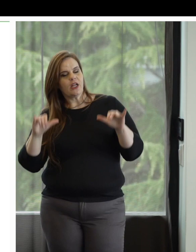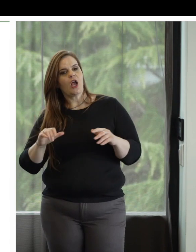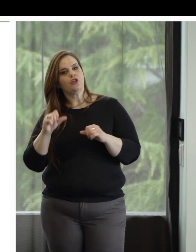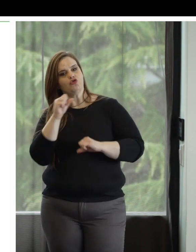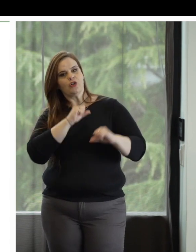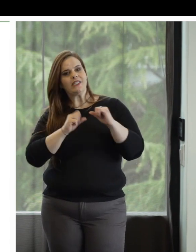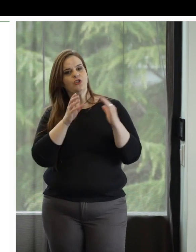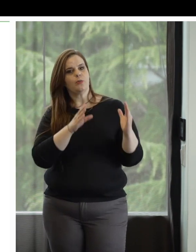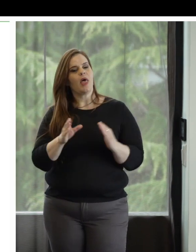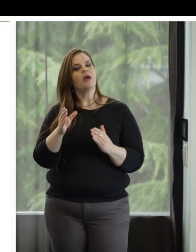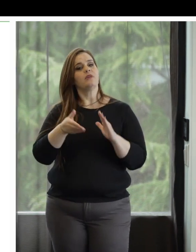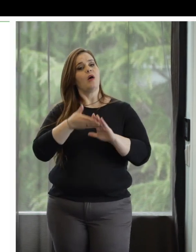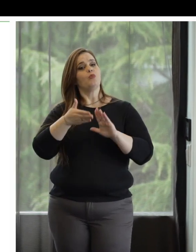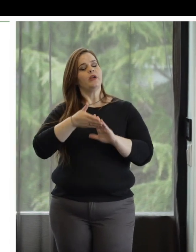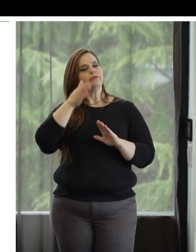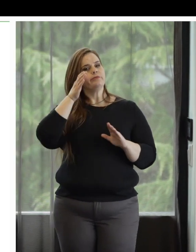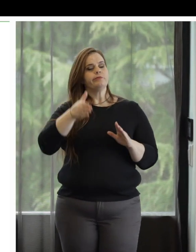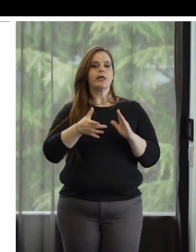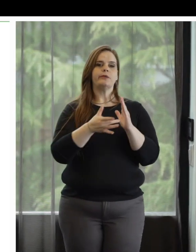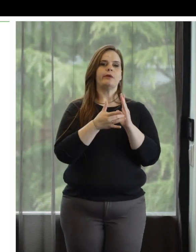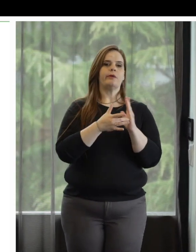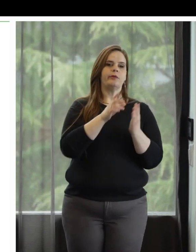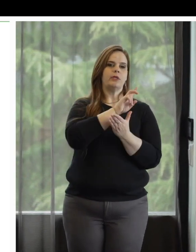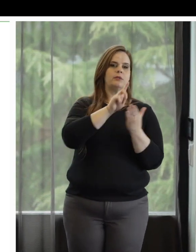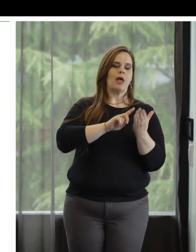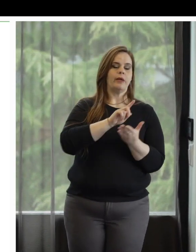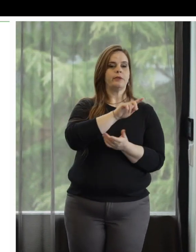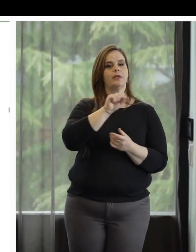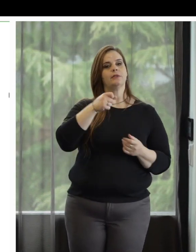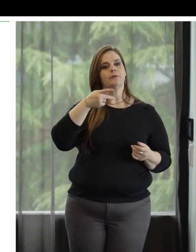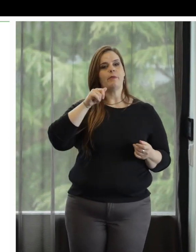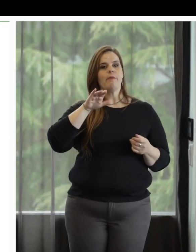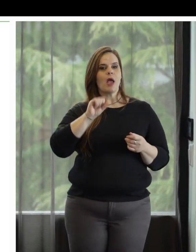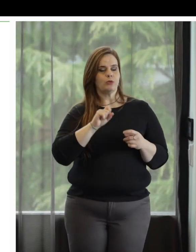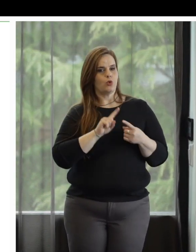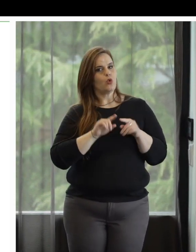concepts, technical designs and specifications to deploy multi-modal